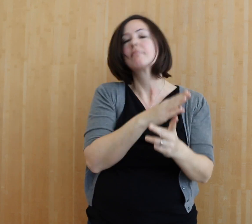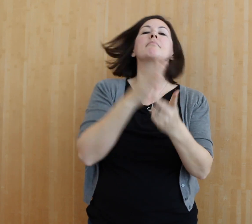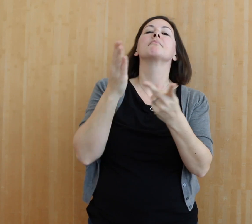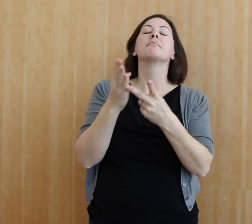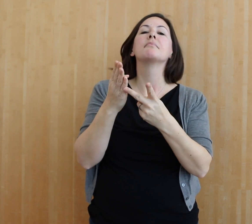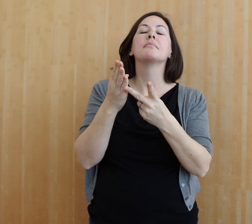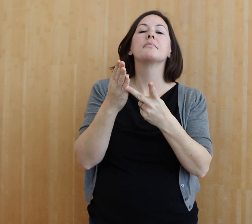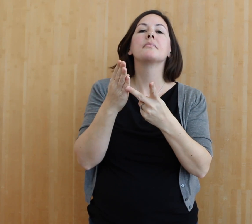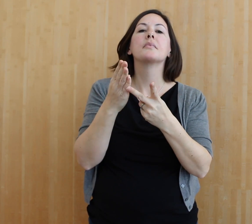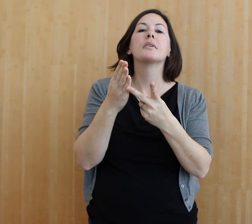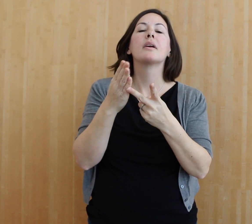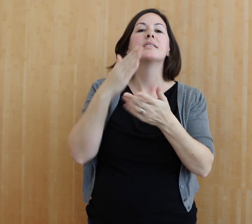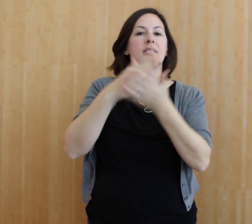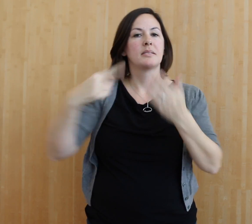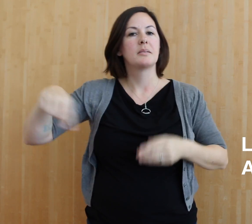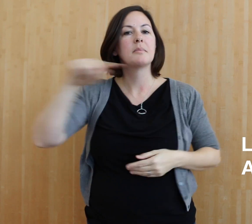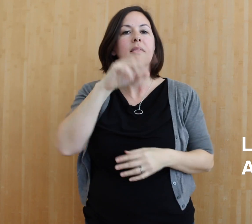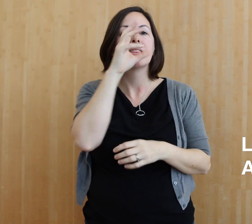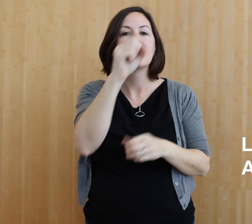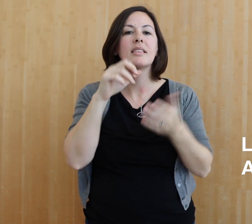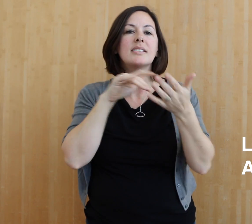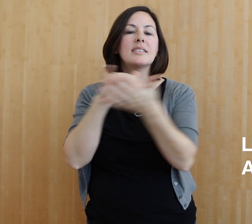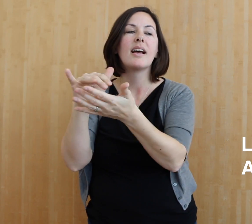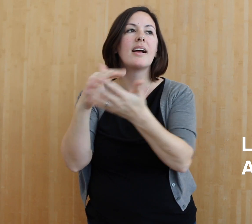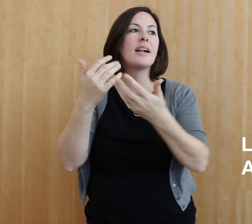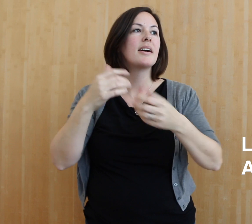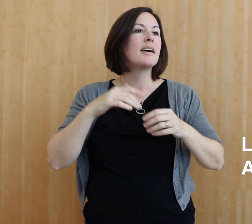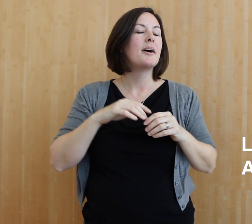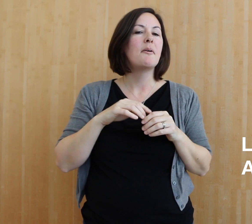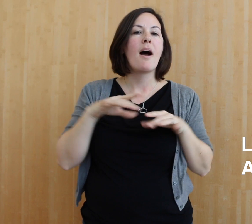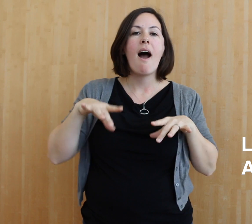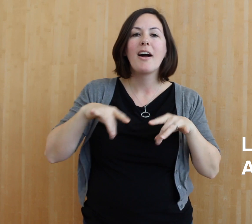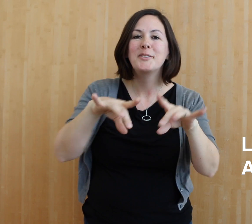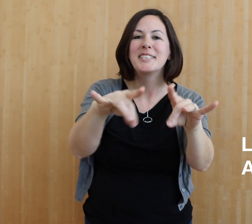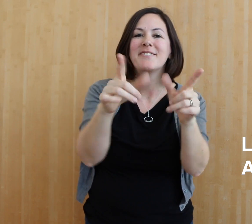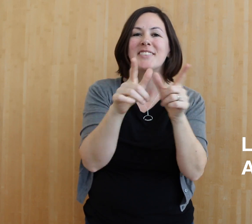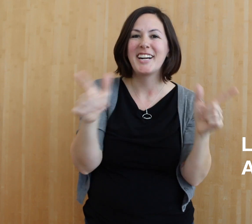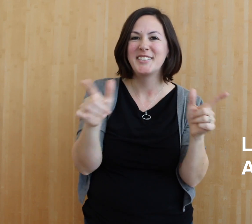Some of us are interested in the study of language acquisition.